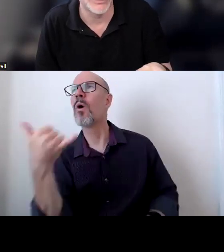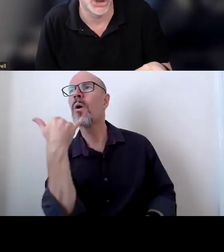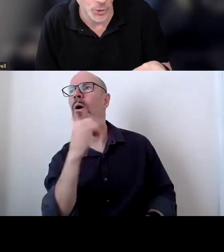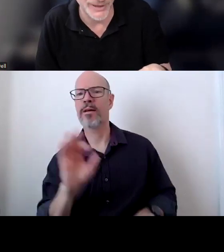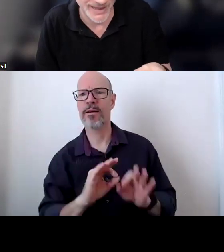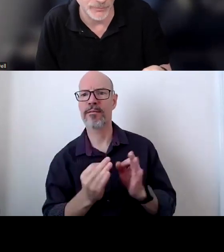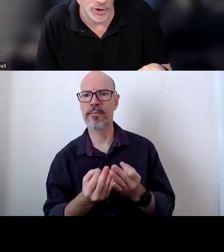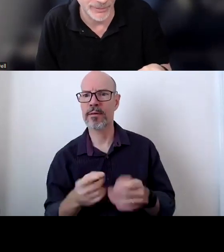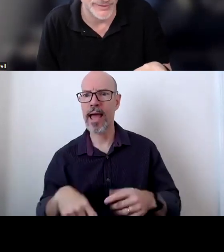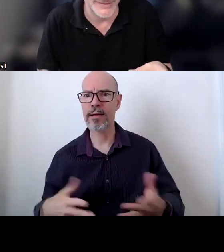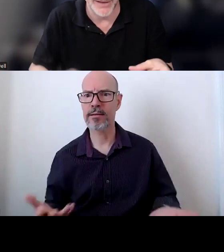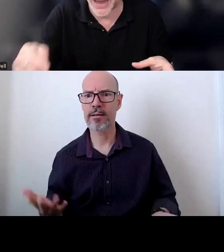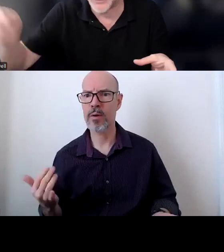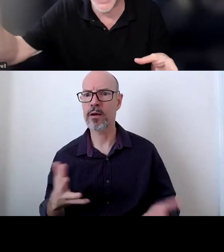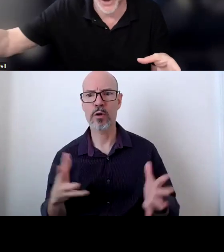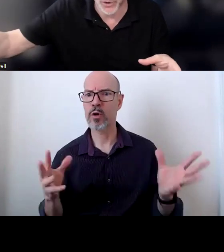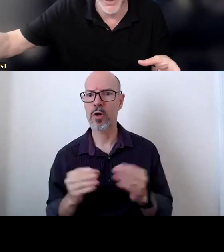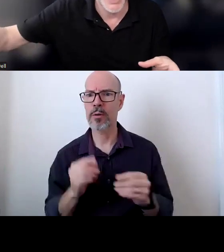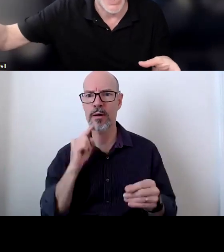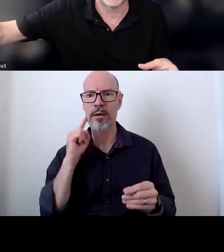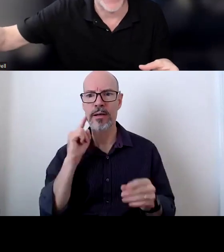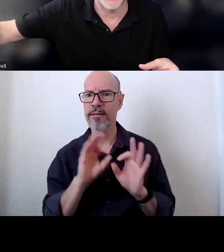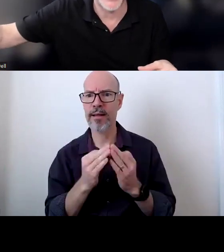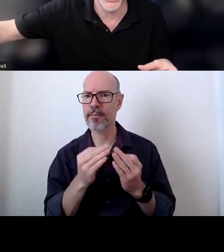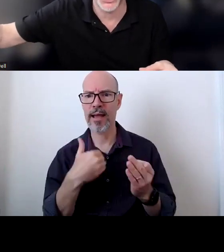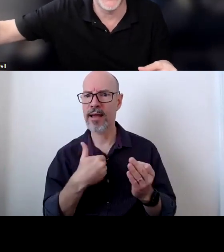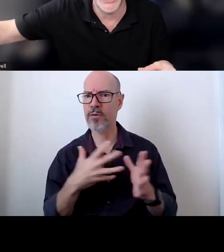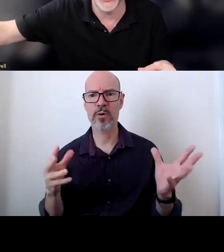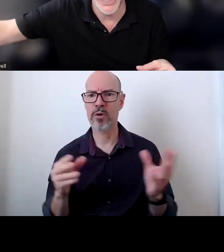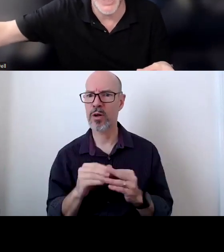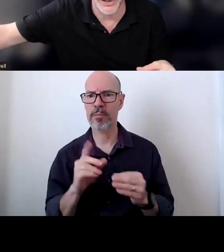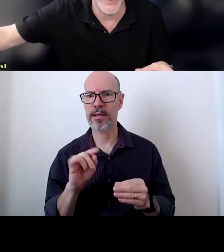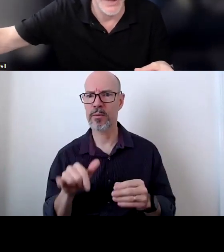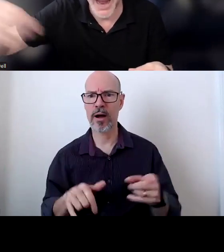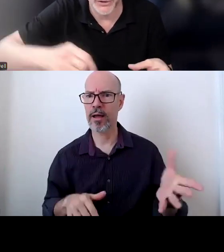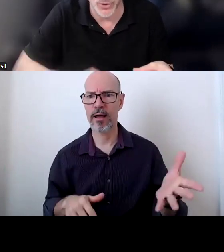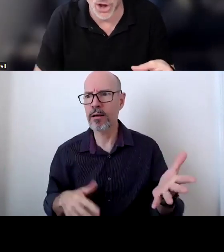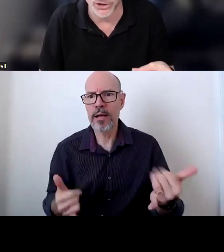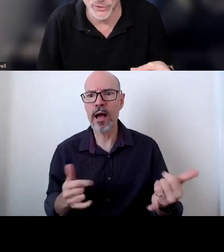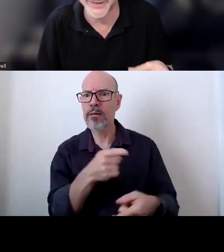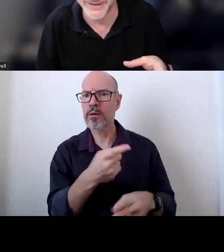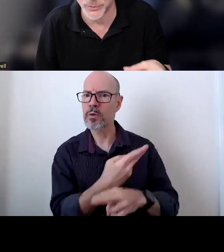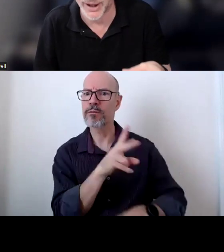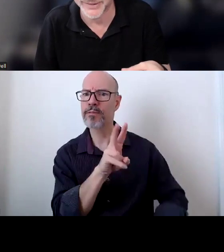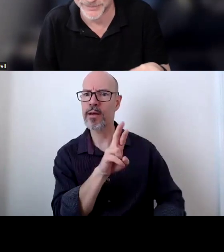member at home, they would probably wouldn't be able to do it anymore because the Deaf family at home have probably switched to Video Relay Service